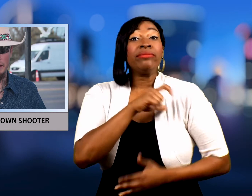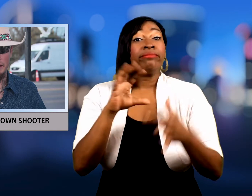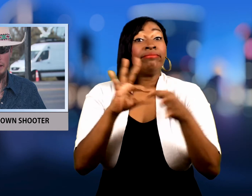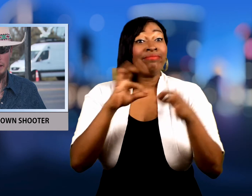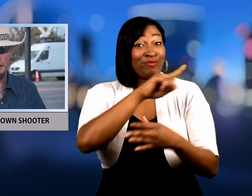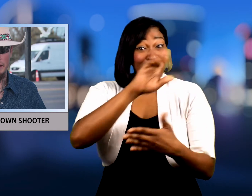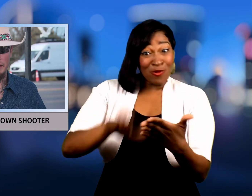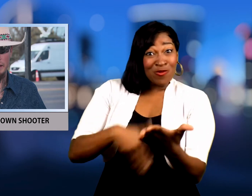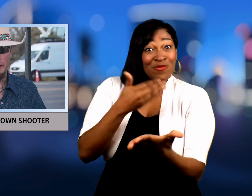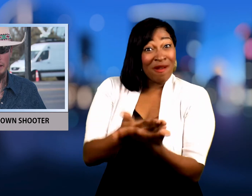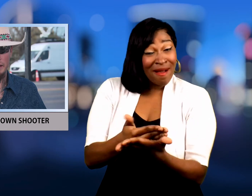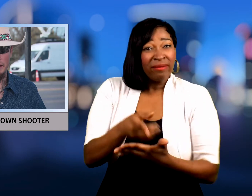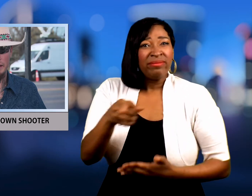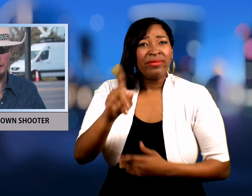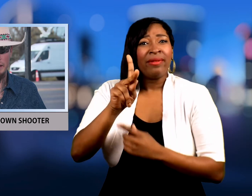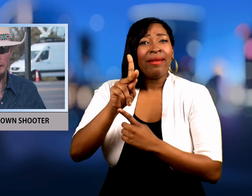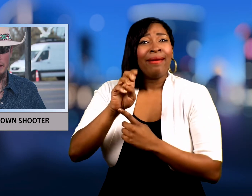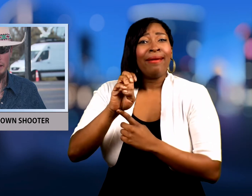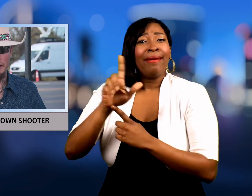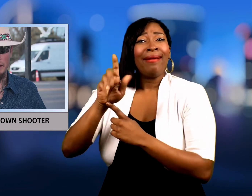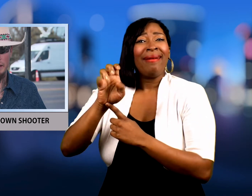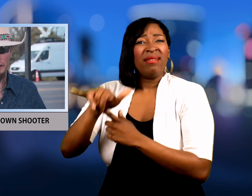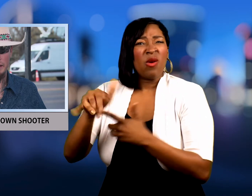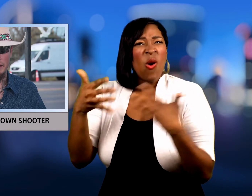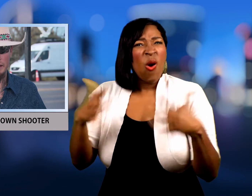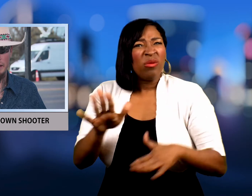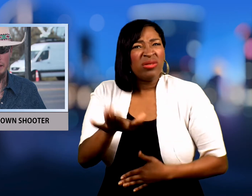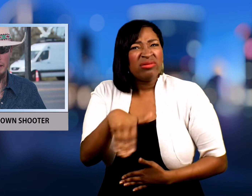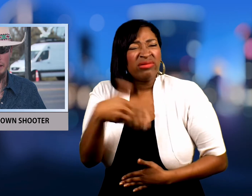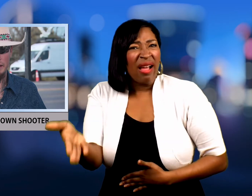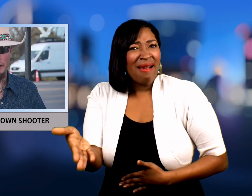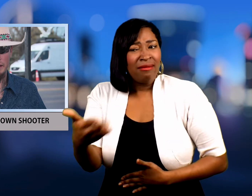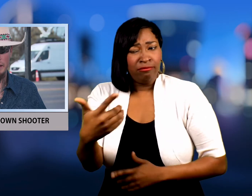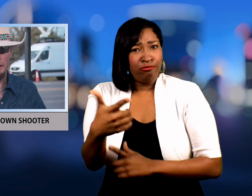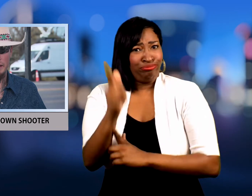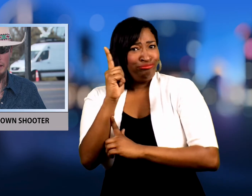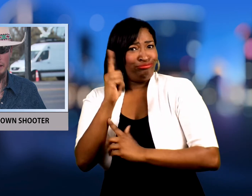from a gunshot wound but they are not